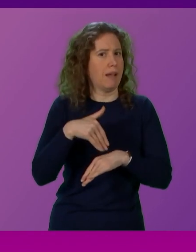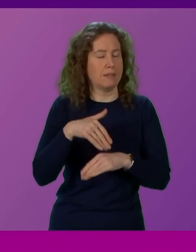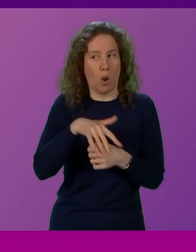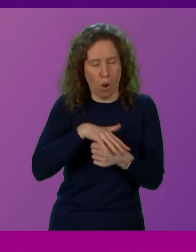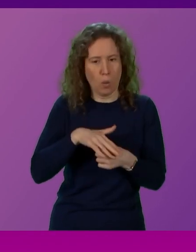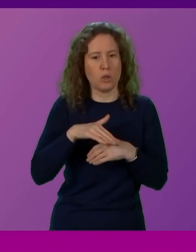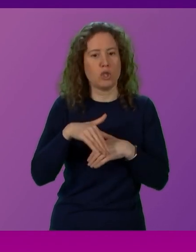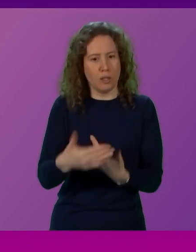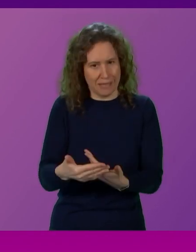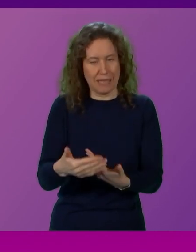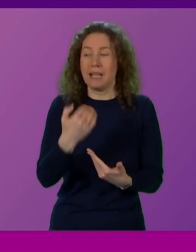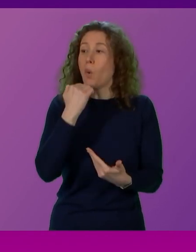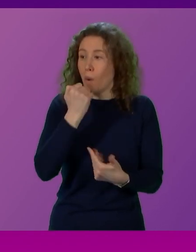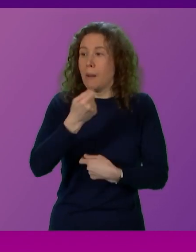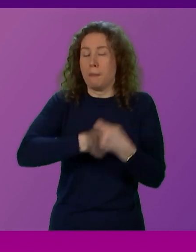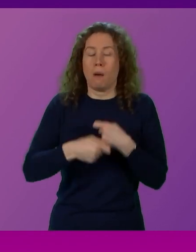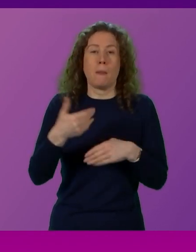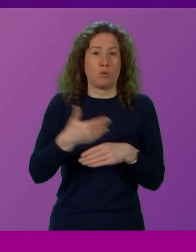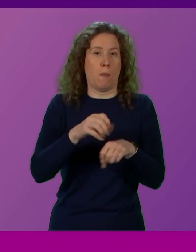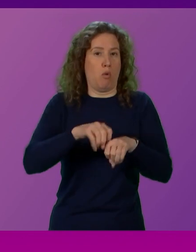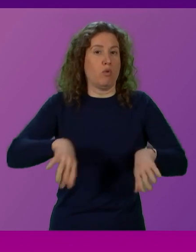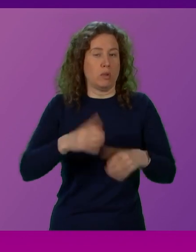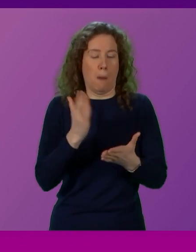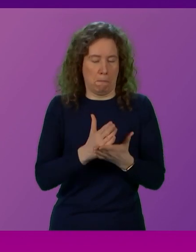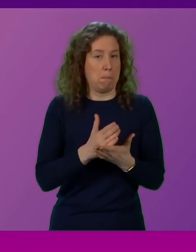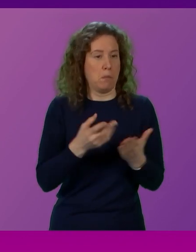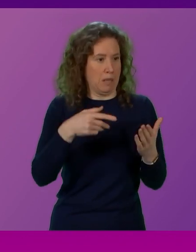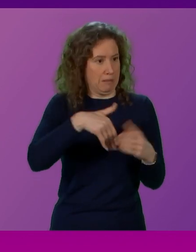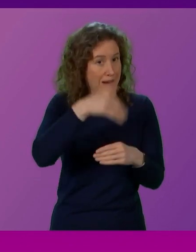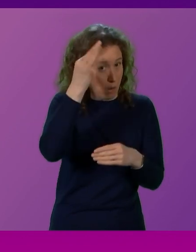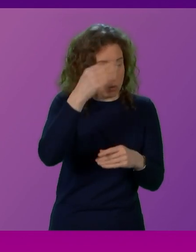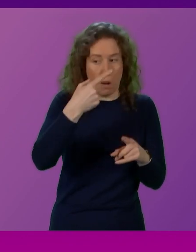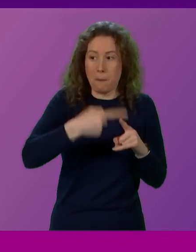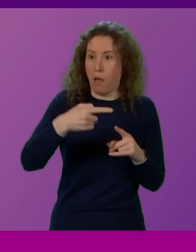It will lead to the loss of jobs both within local authorities and within the local companies